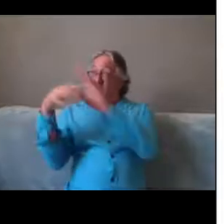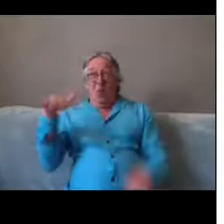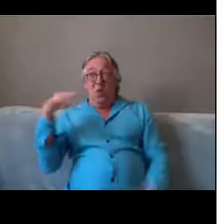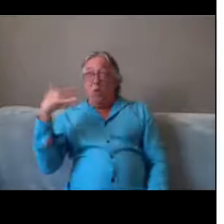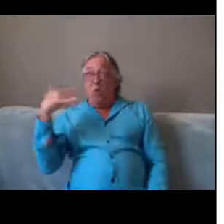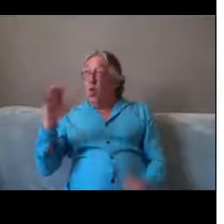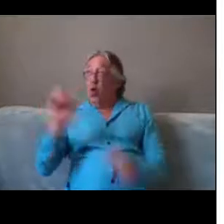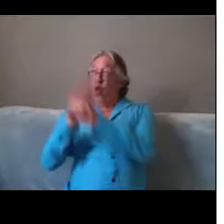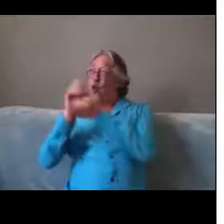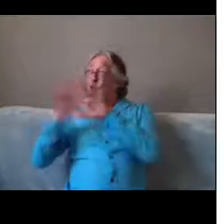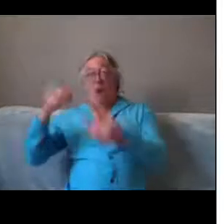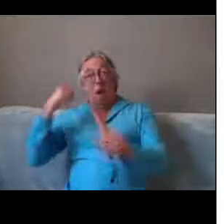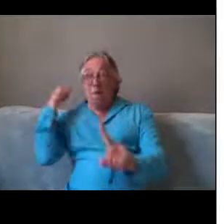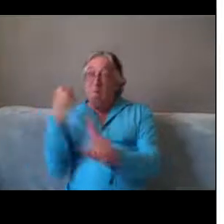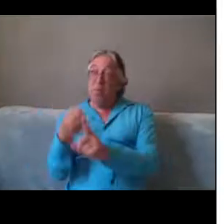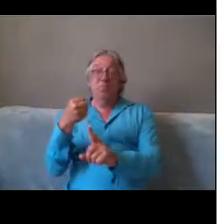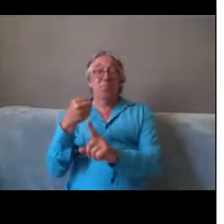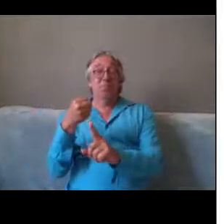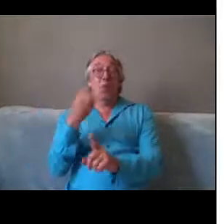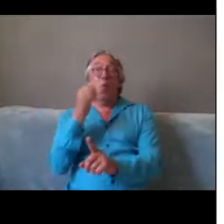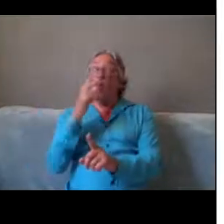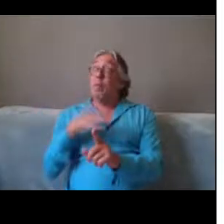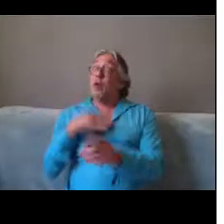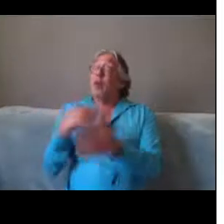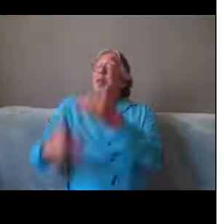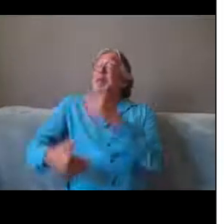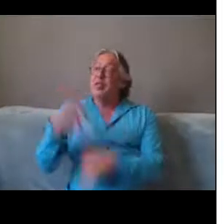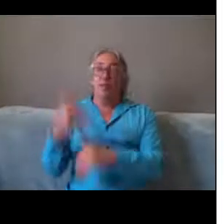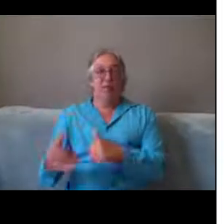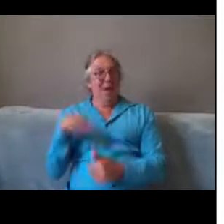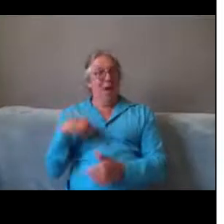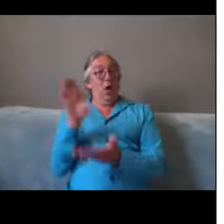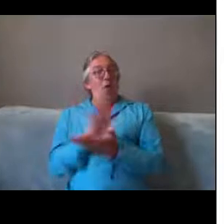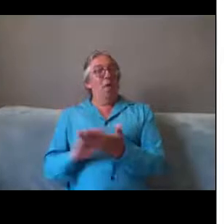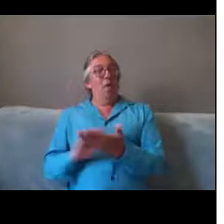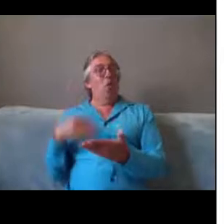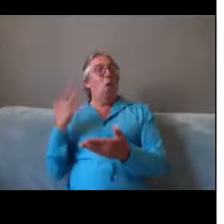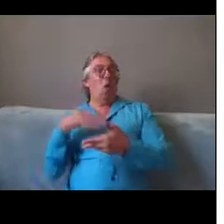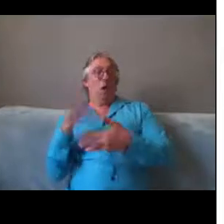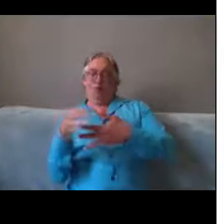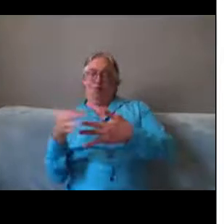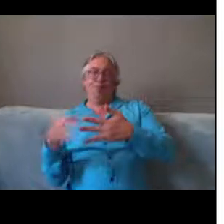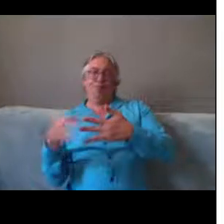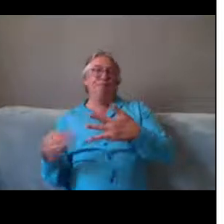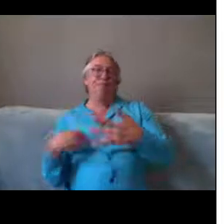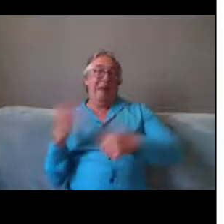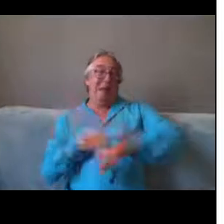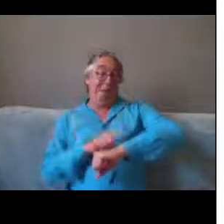on the importance of giving visibility to the participants with disabilities